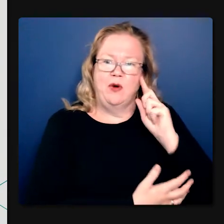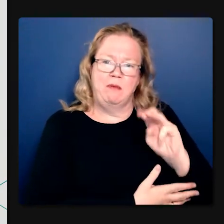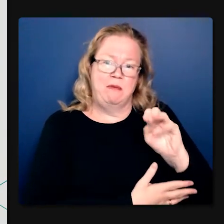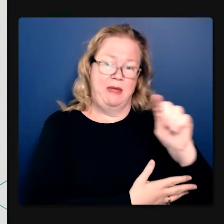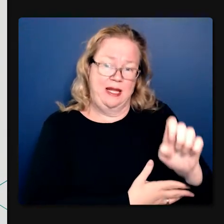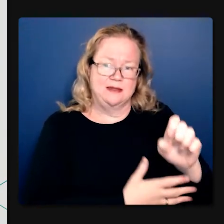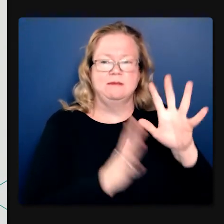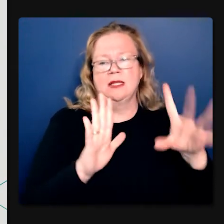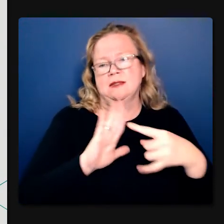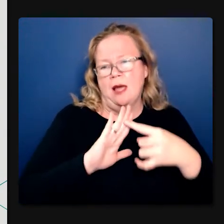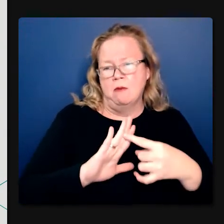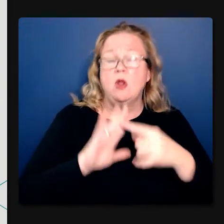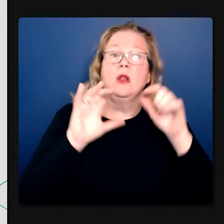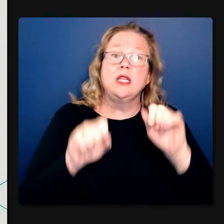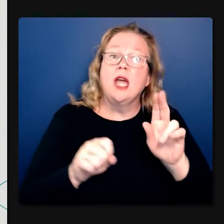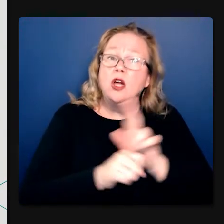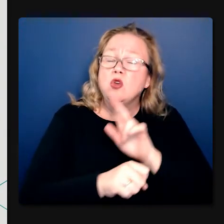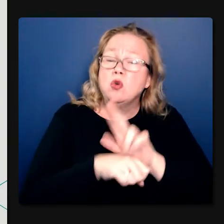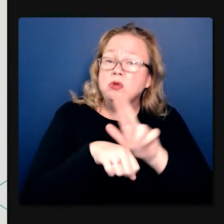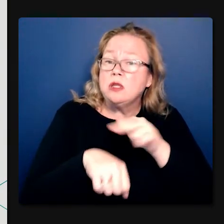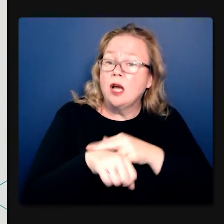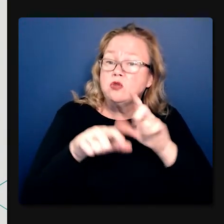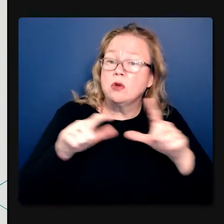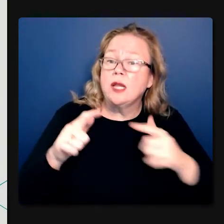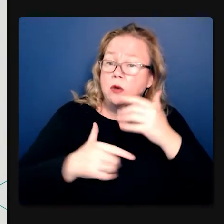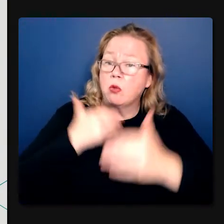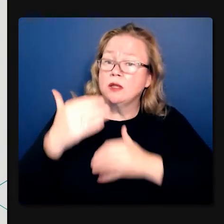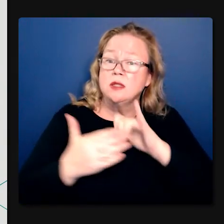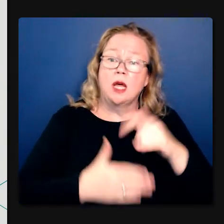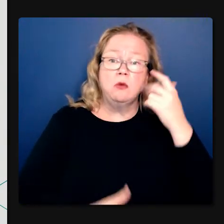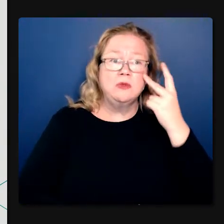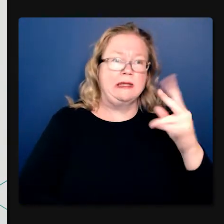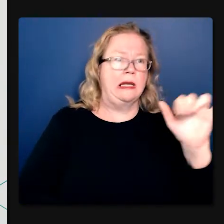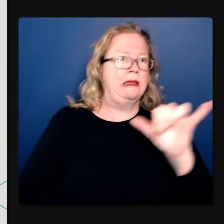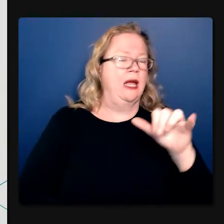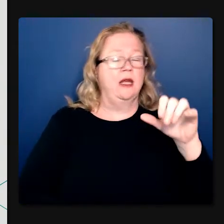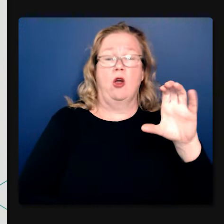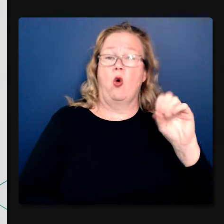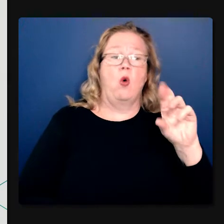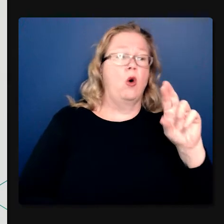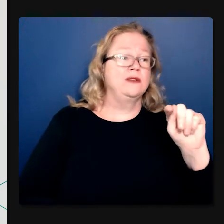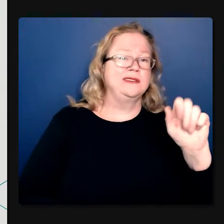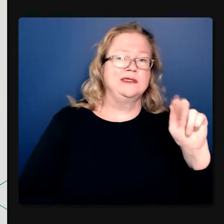So, for example, can we use natural language processing that we seen in things like Cortana and Siri